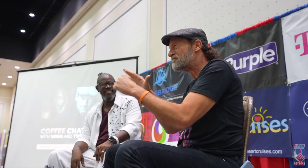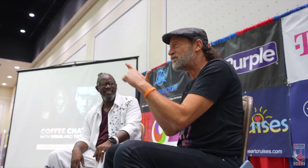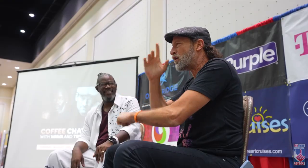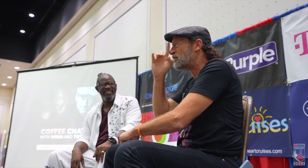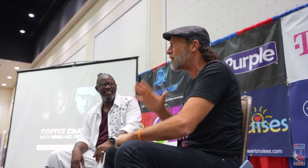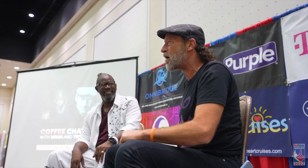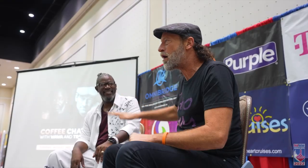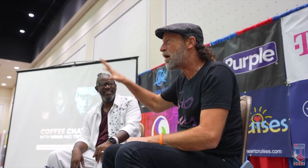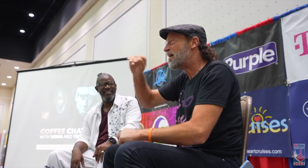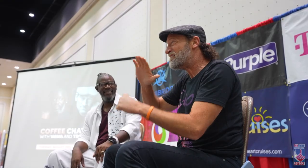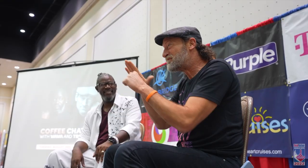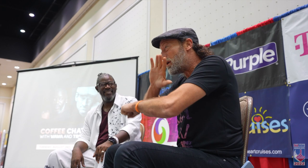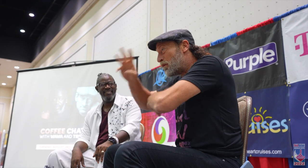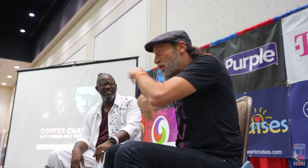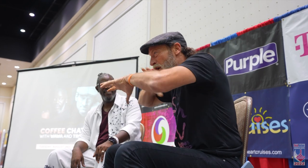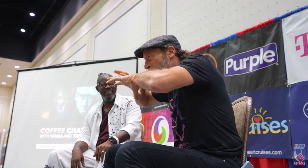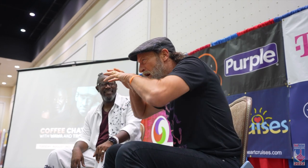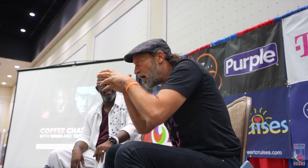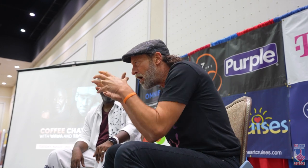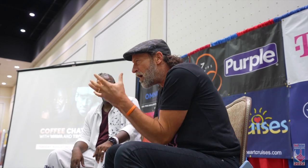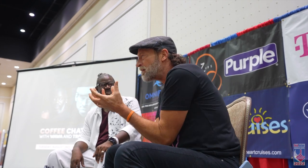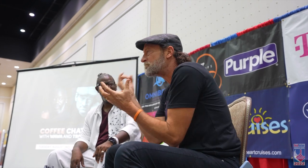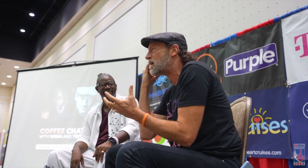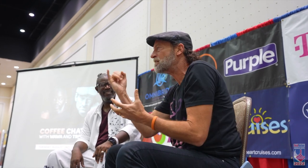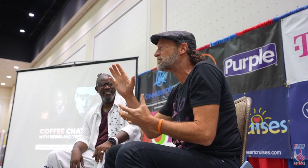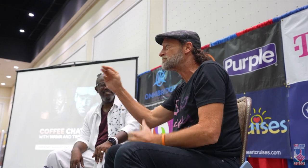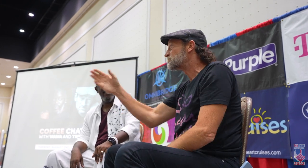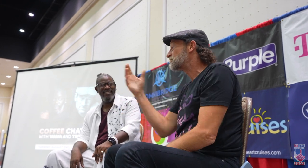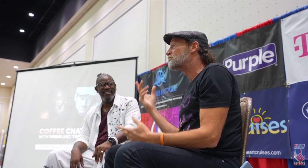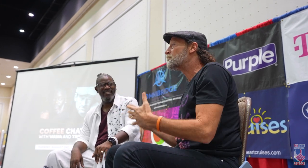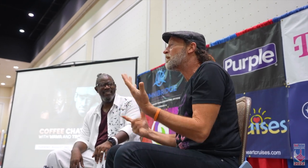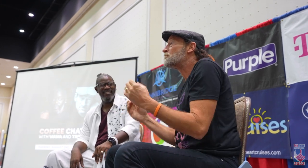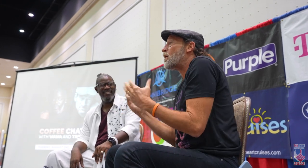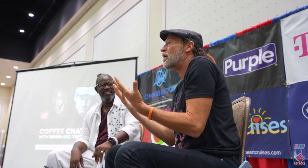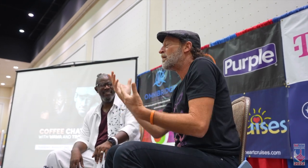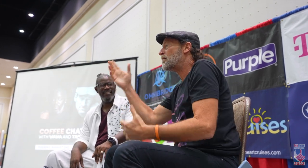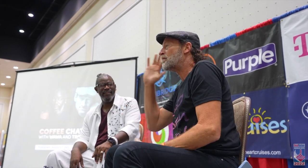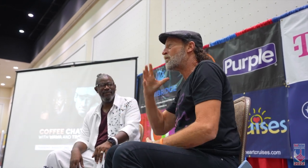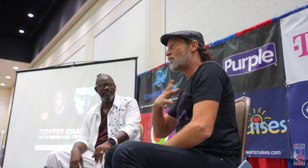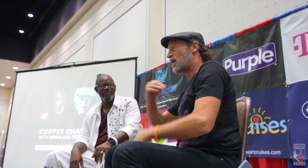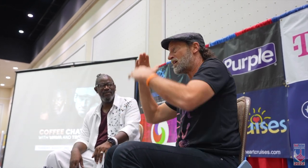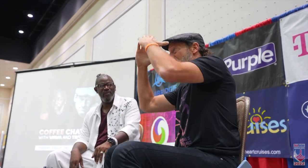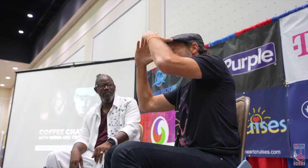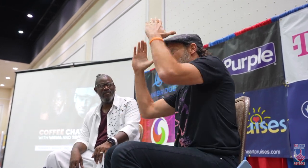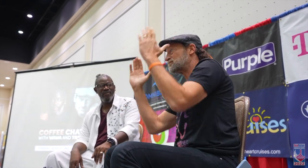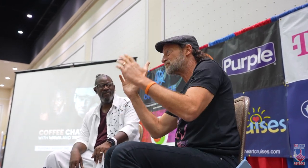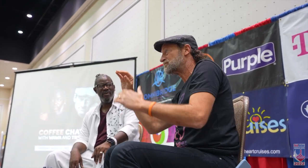…All over the whole world. I mean imagine, what more, than at the White House,